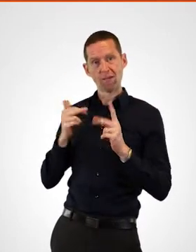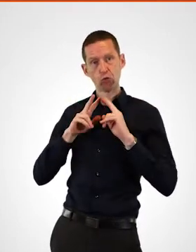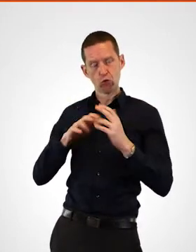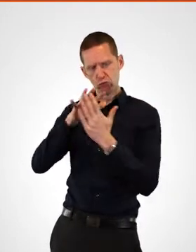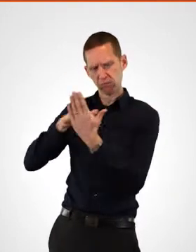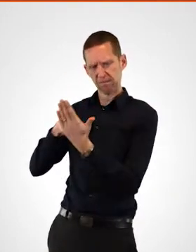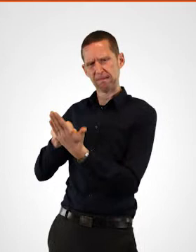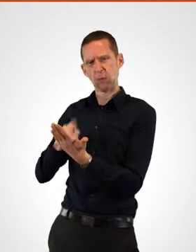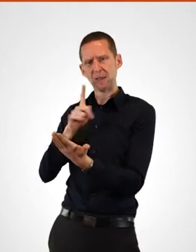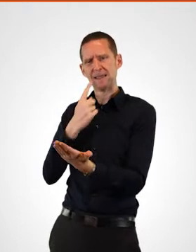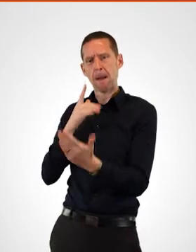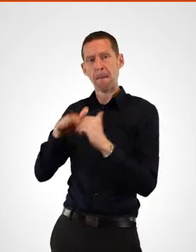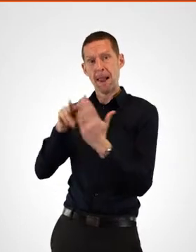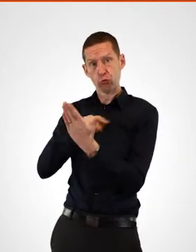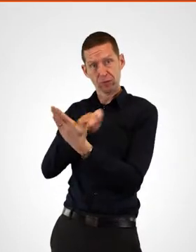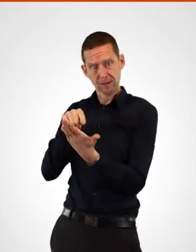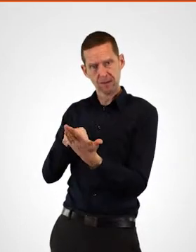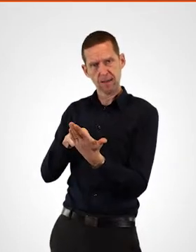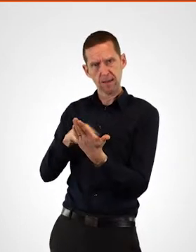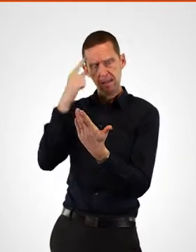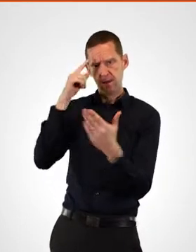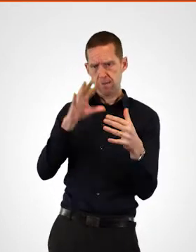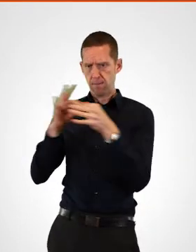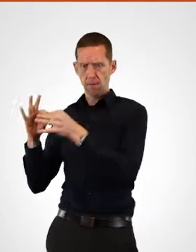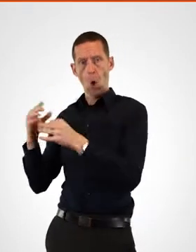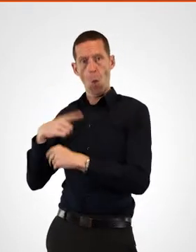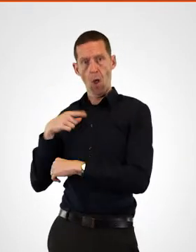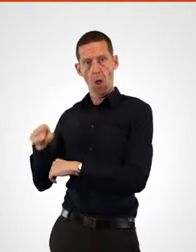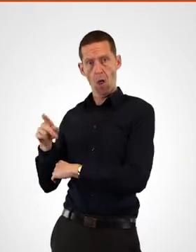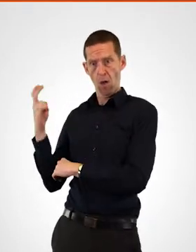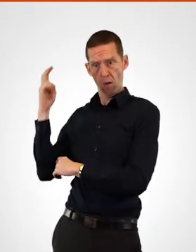around literacy and consider why the impact of cochlear implants